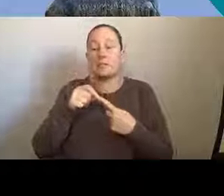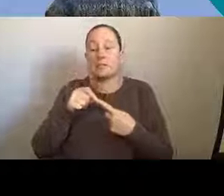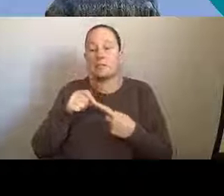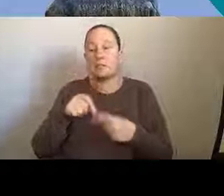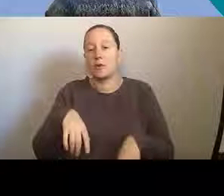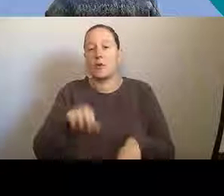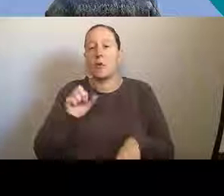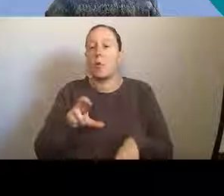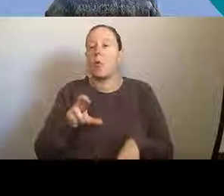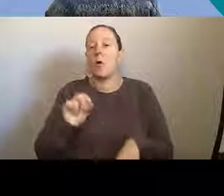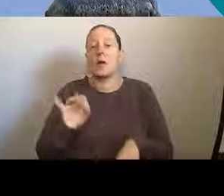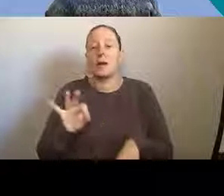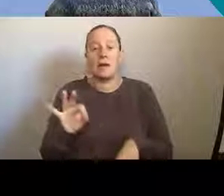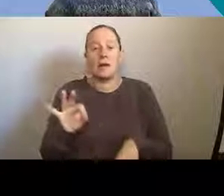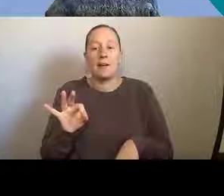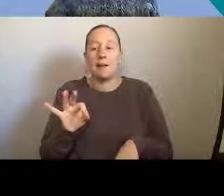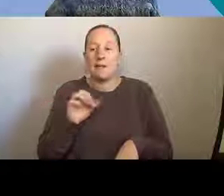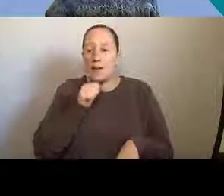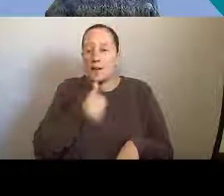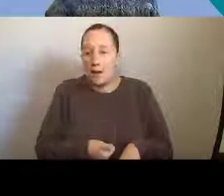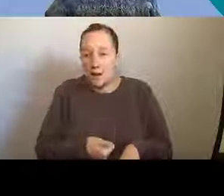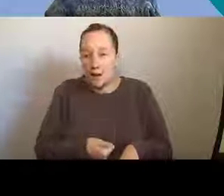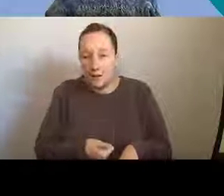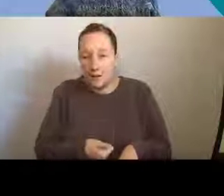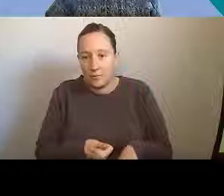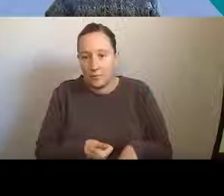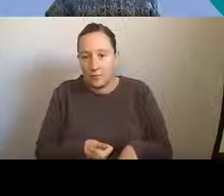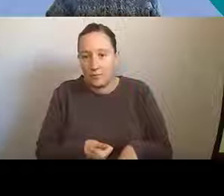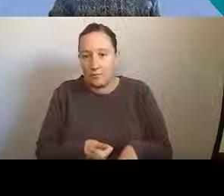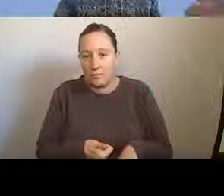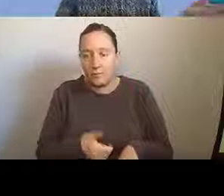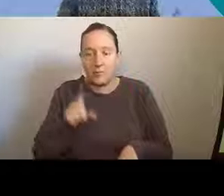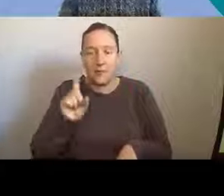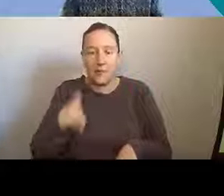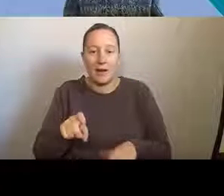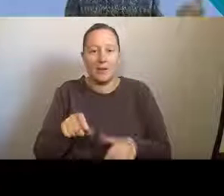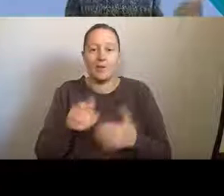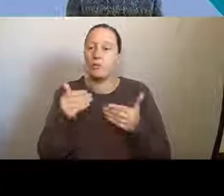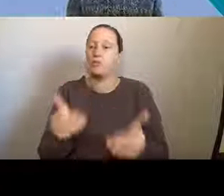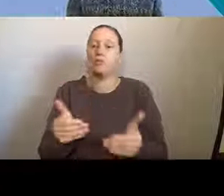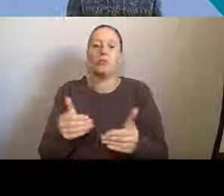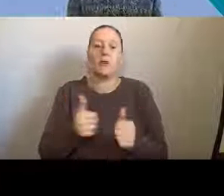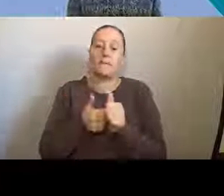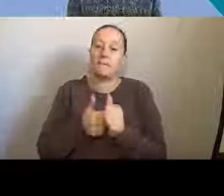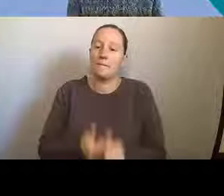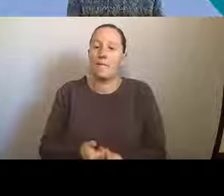or if not, then you just have to simply go ahead and follow the regulatory requirements